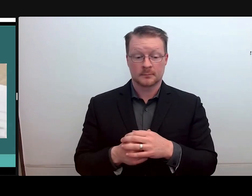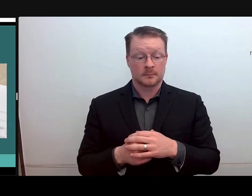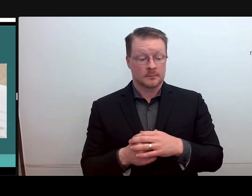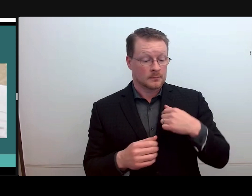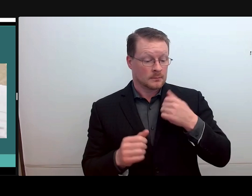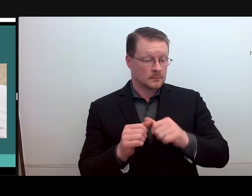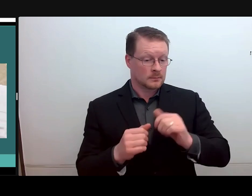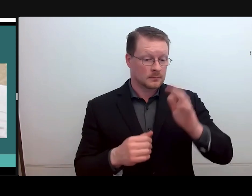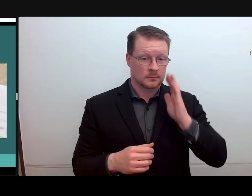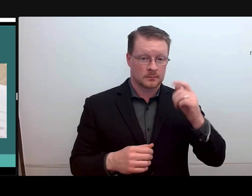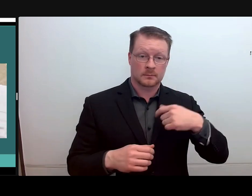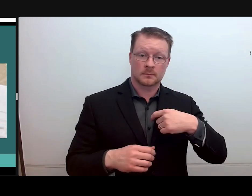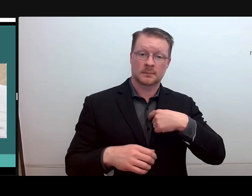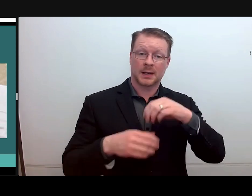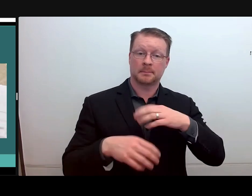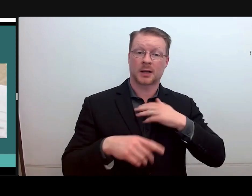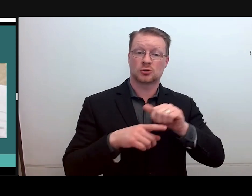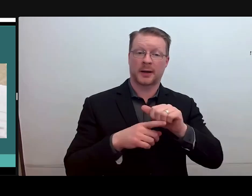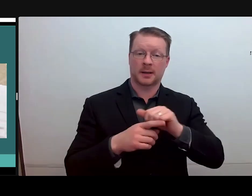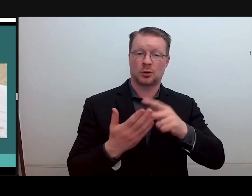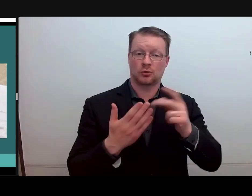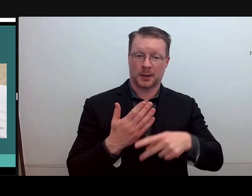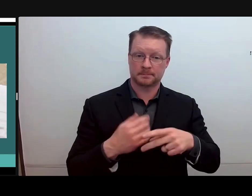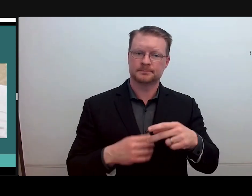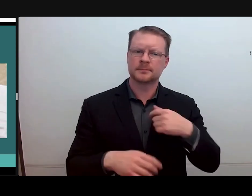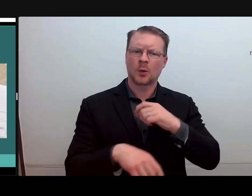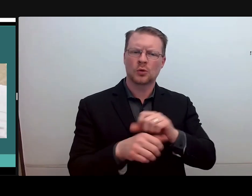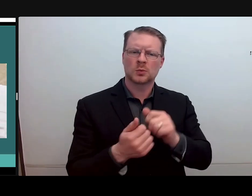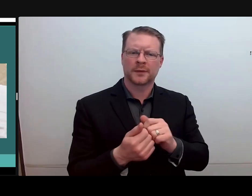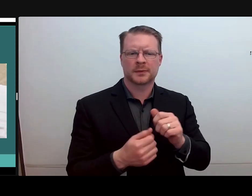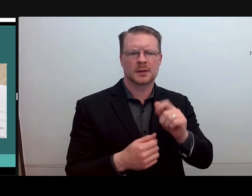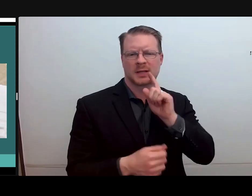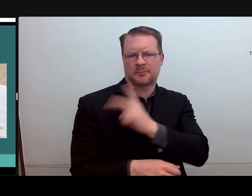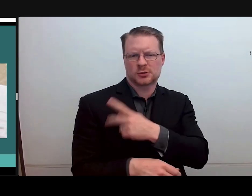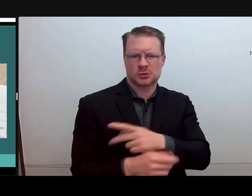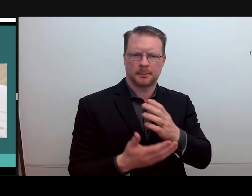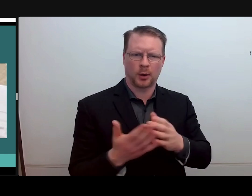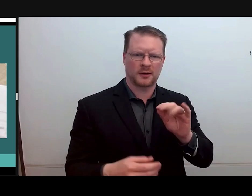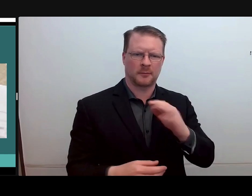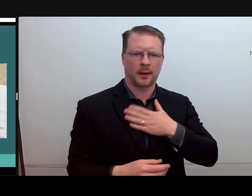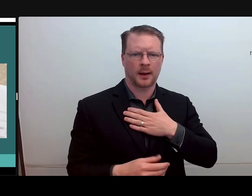A couple of brief stories of mine-- during my training, I worked with a deaf patient